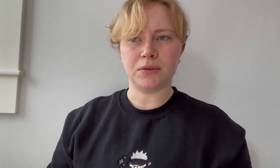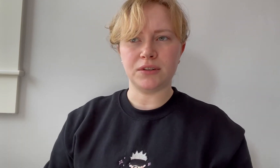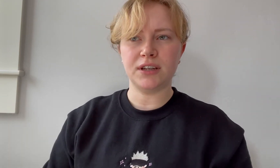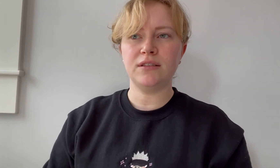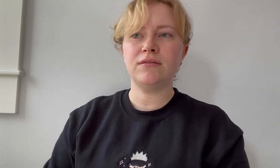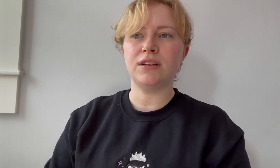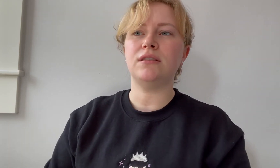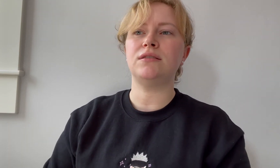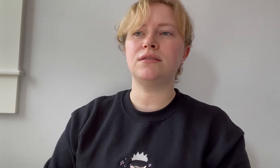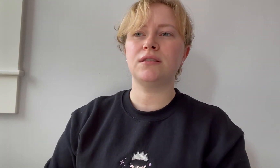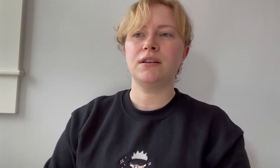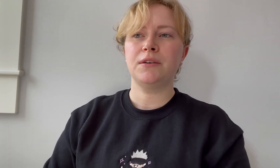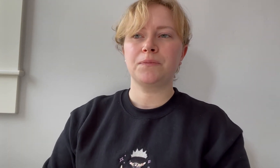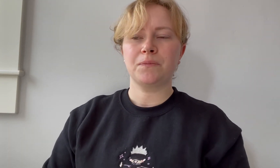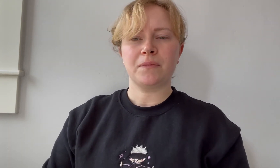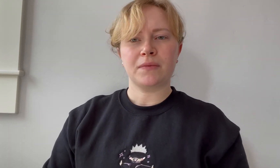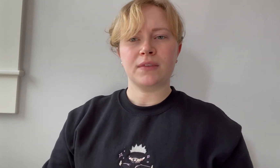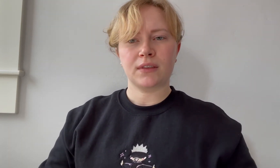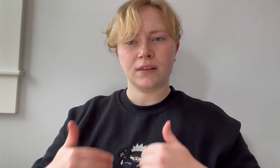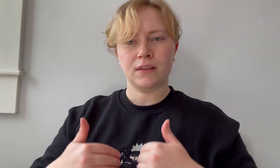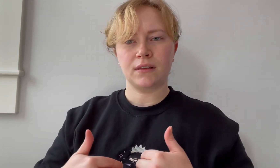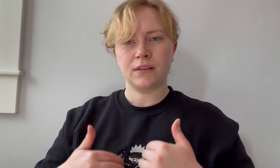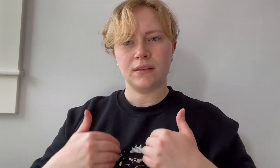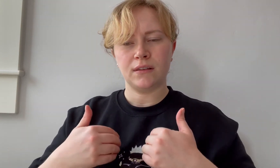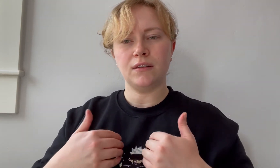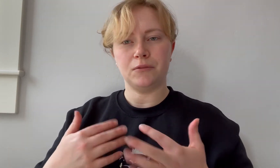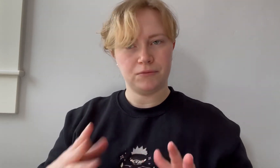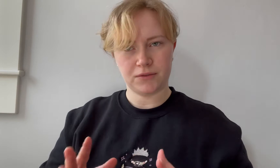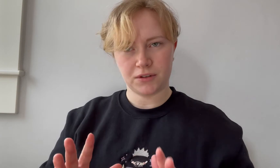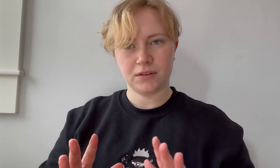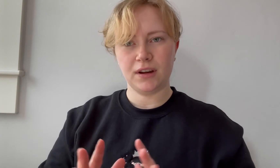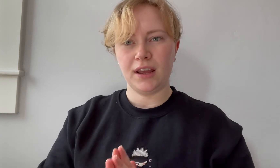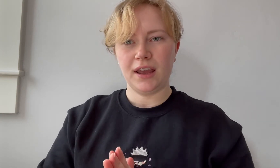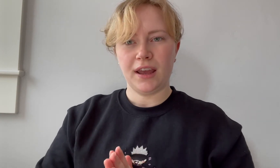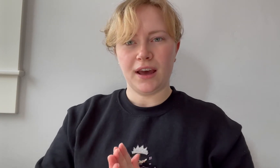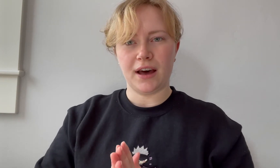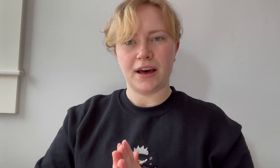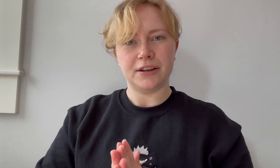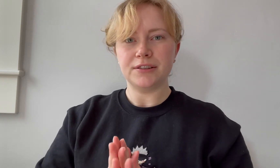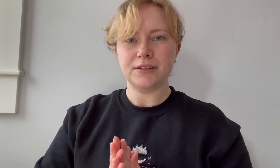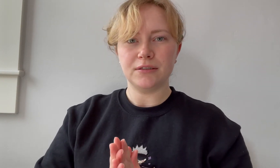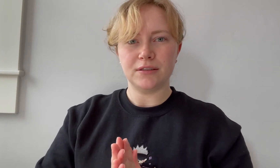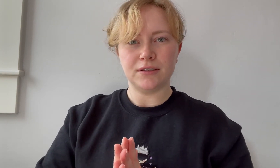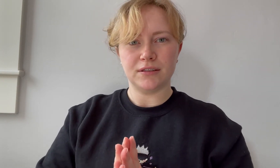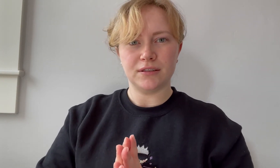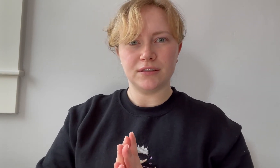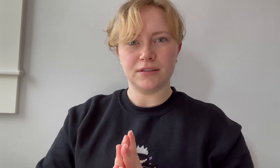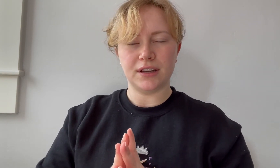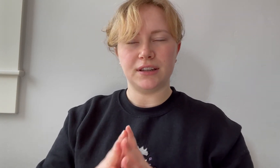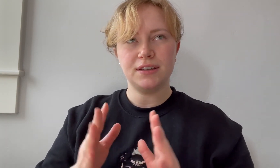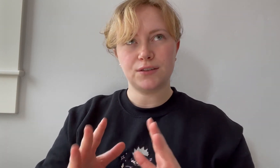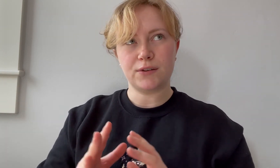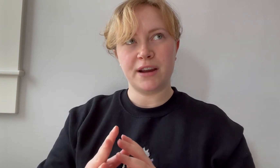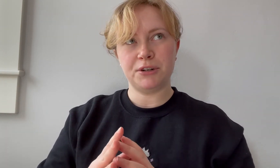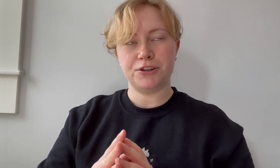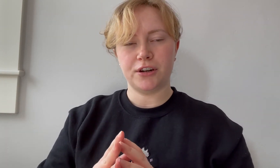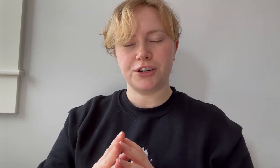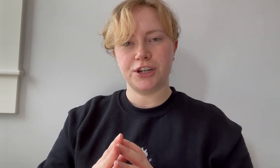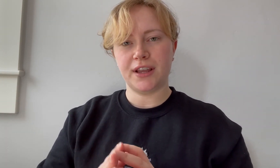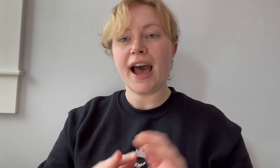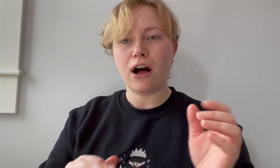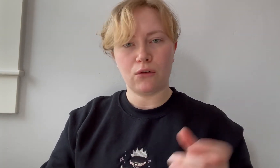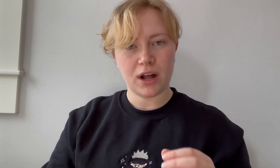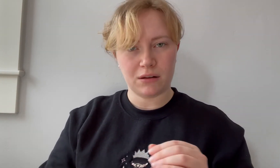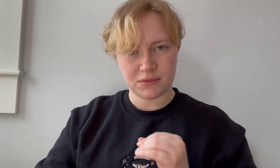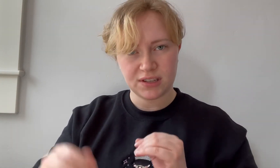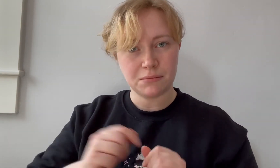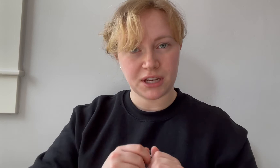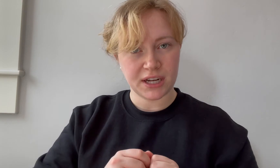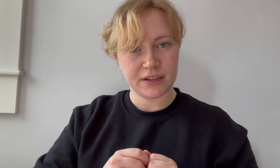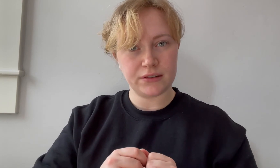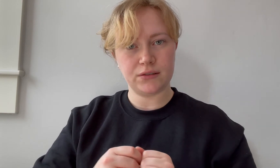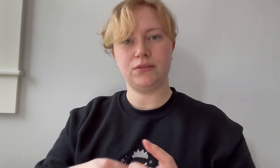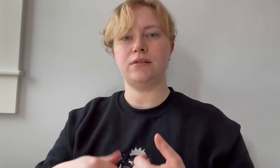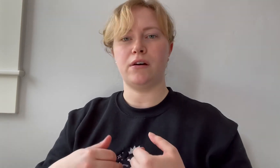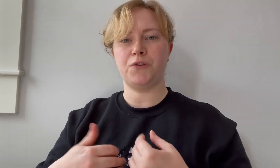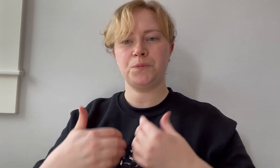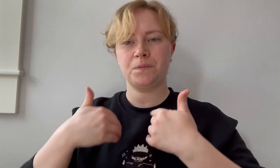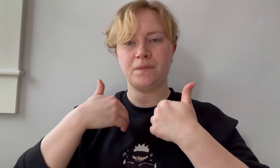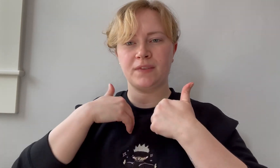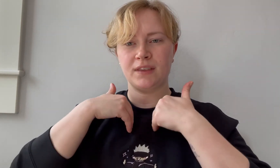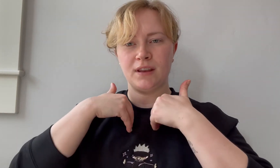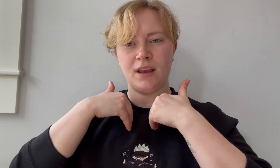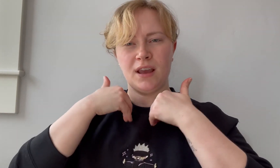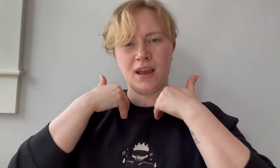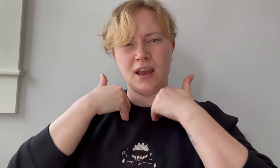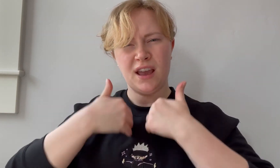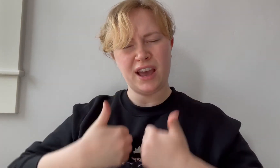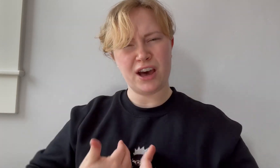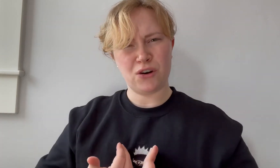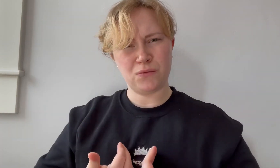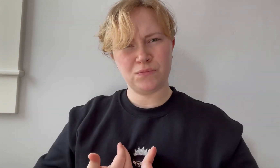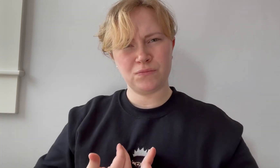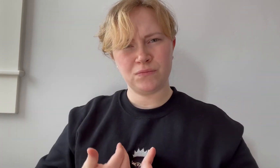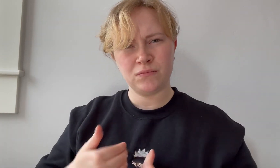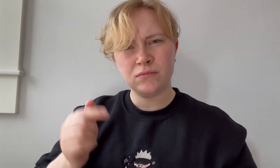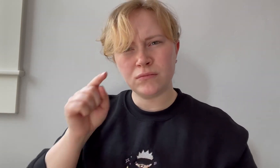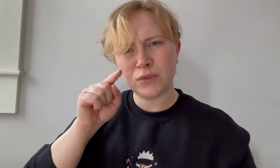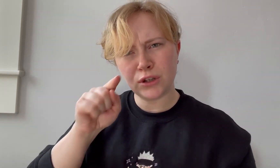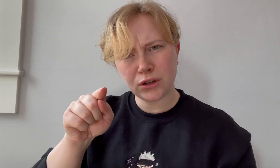to give is for uh in this grammar structure the how comes at the beginning so how you